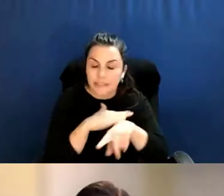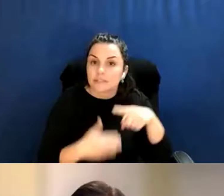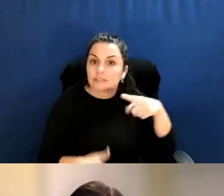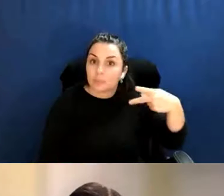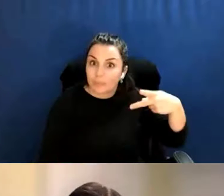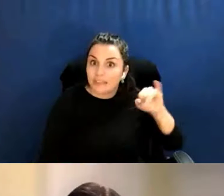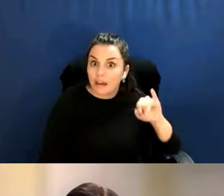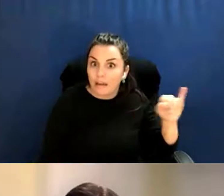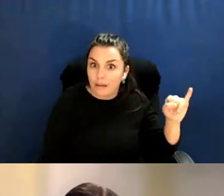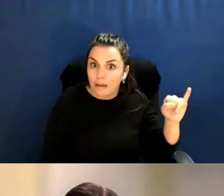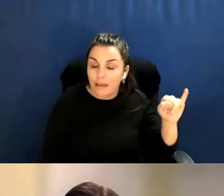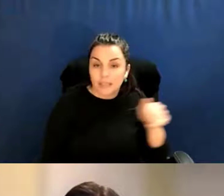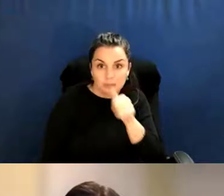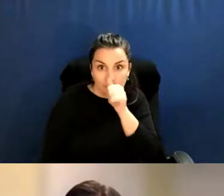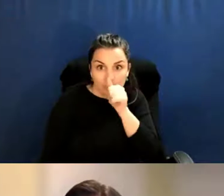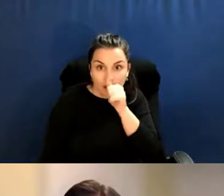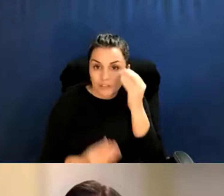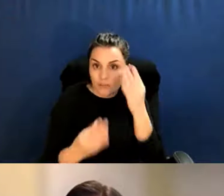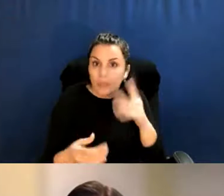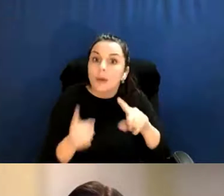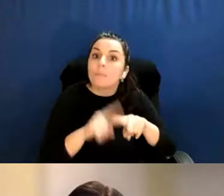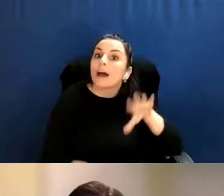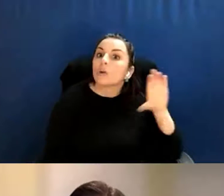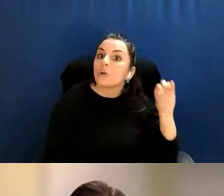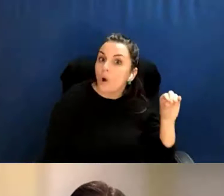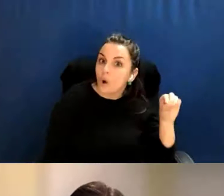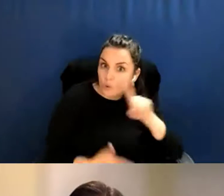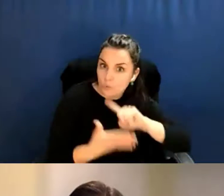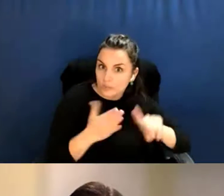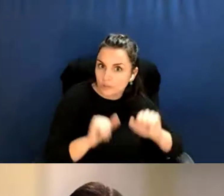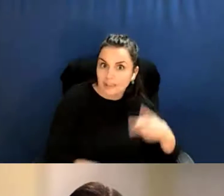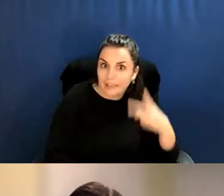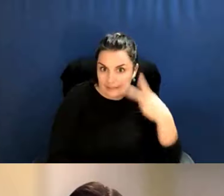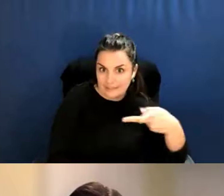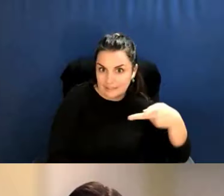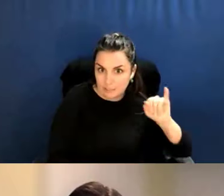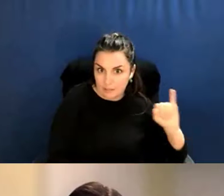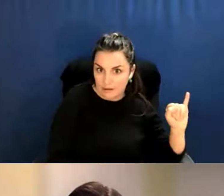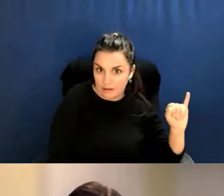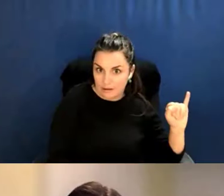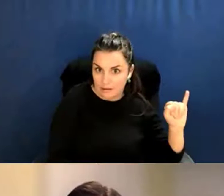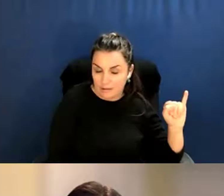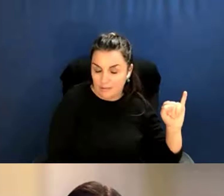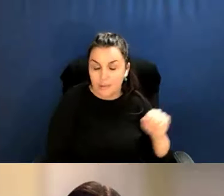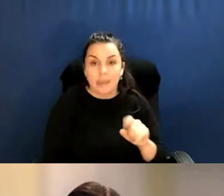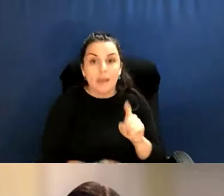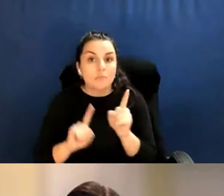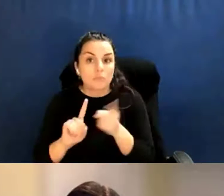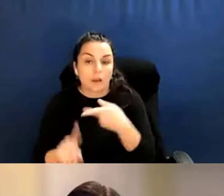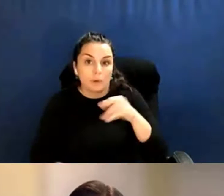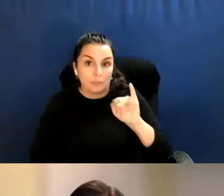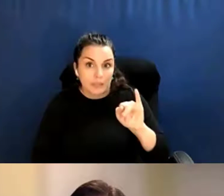but a co-investigator on the research team does. Would the primary PI need to indicate human subjects